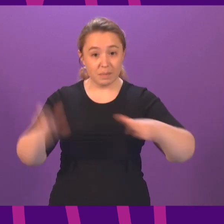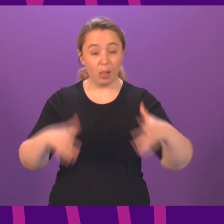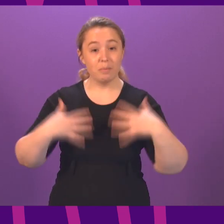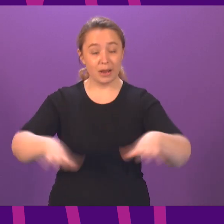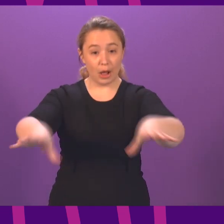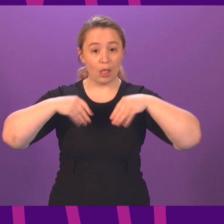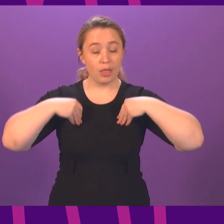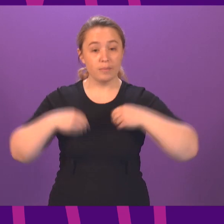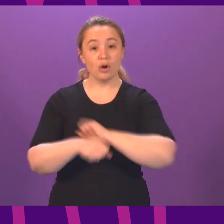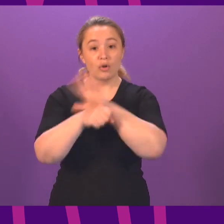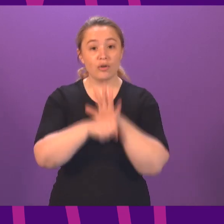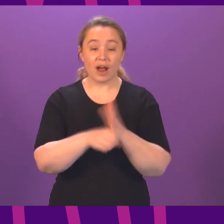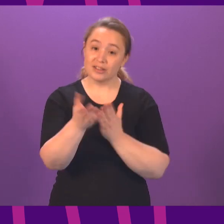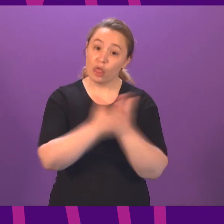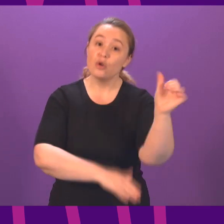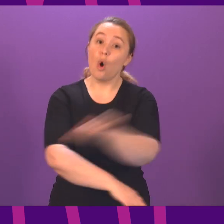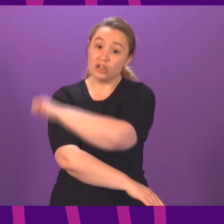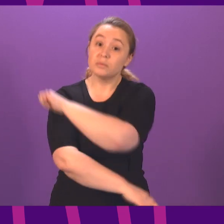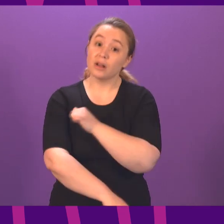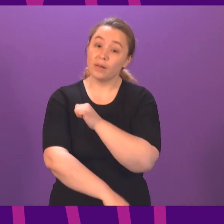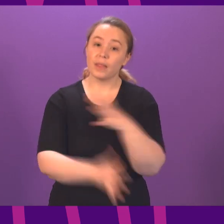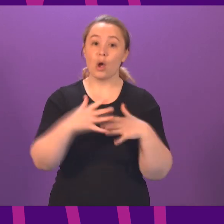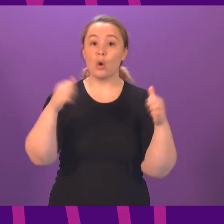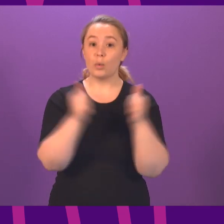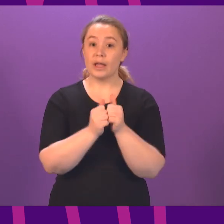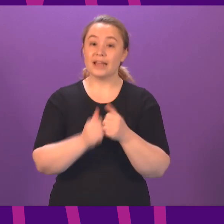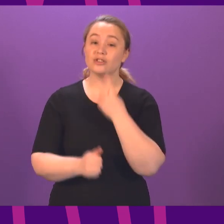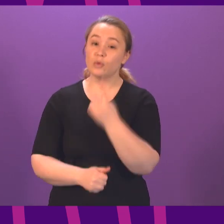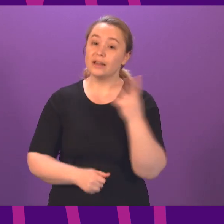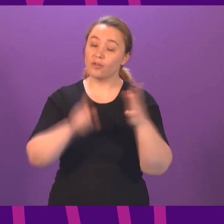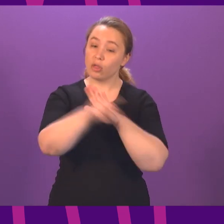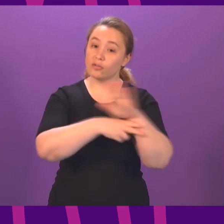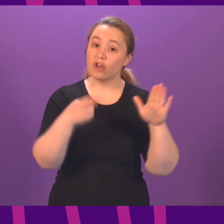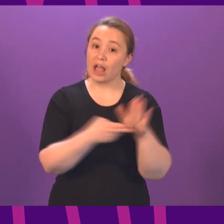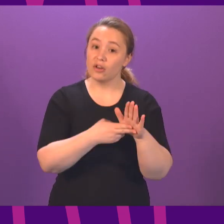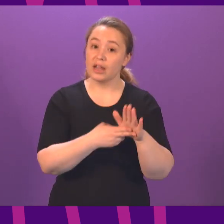Covid-19 in hospital. In the week ending 24 January, the Scottish Government rejected